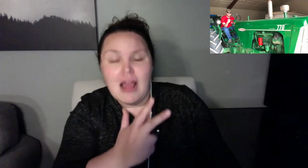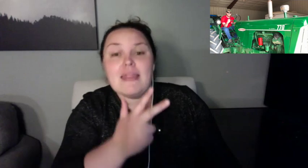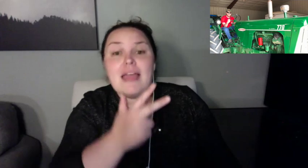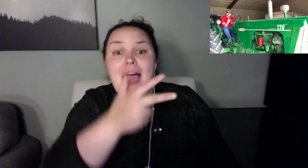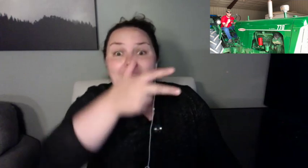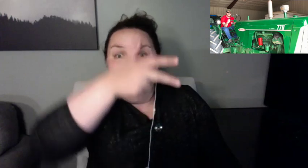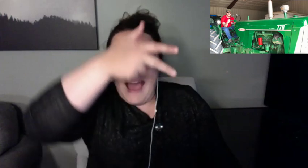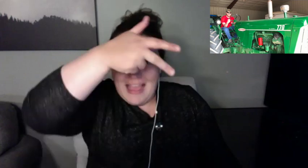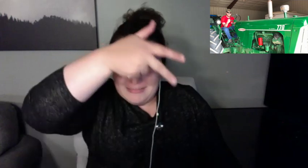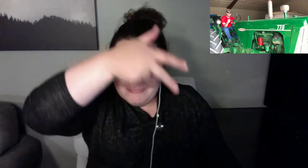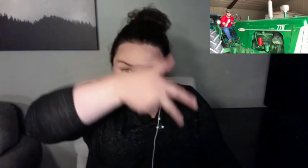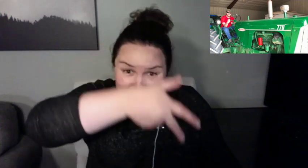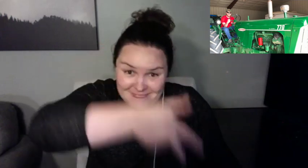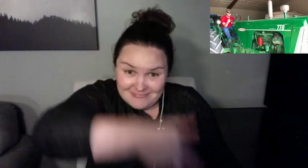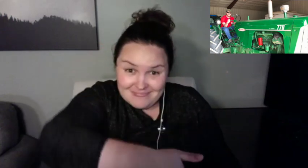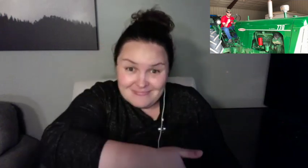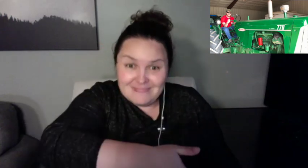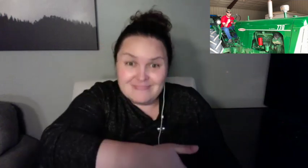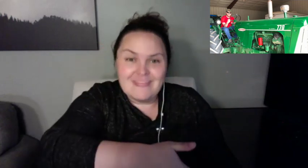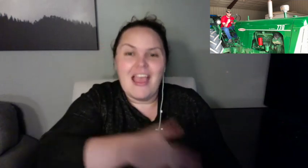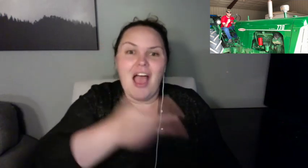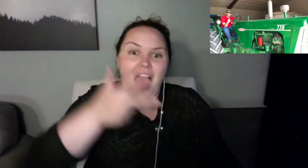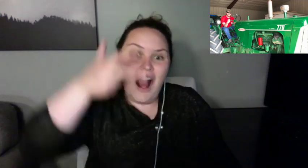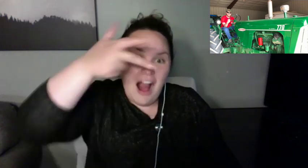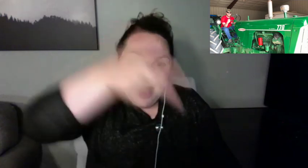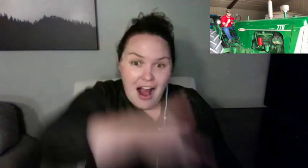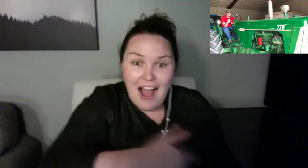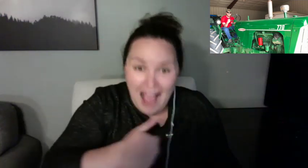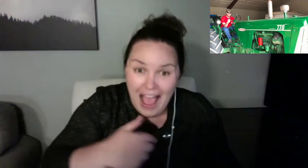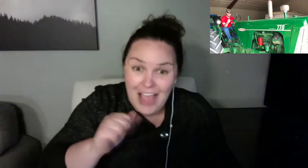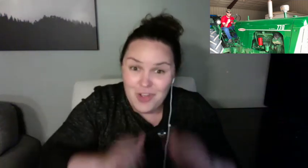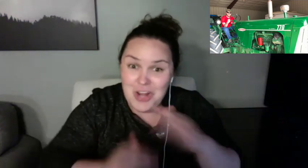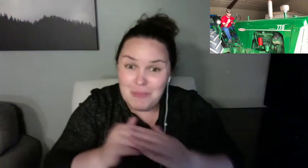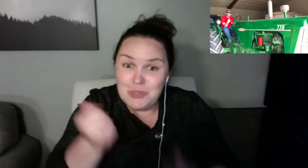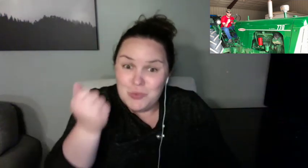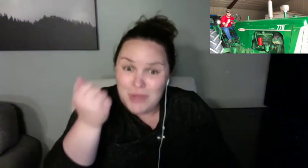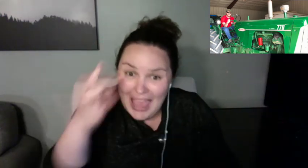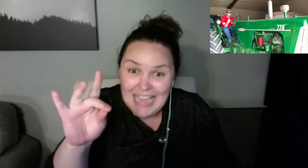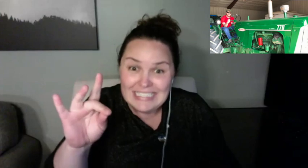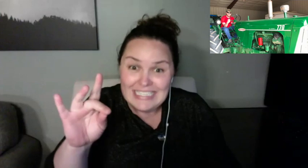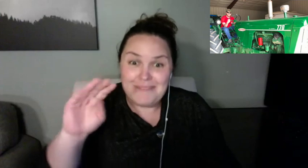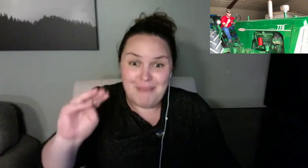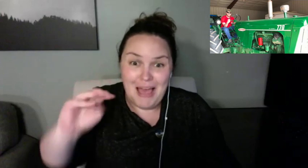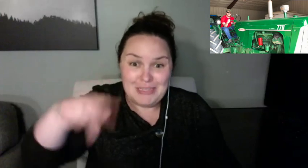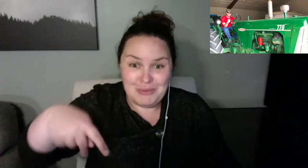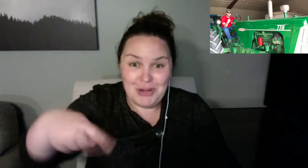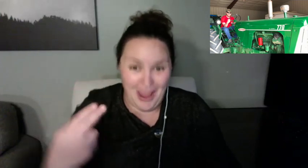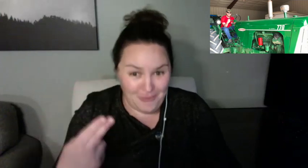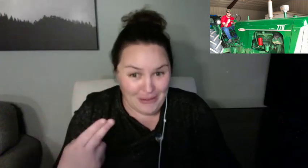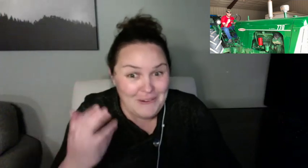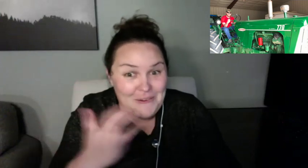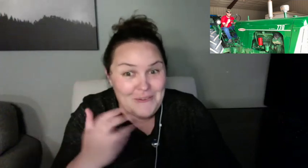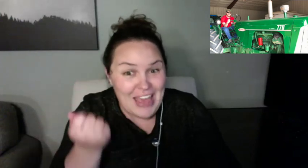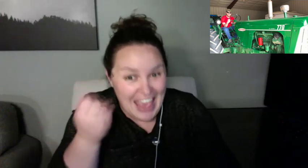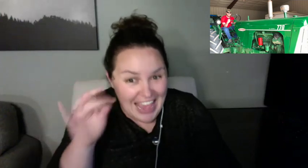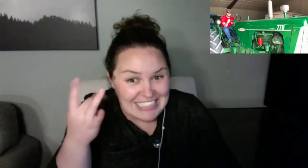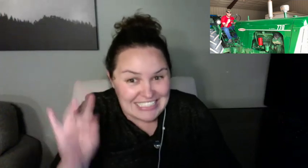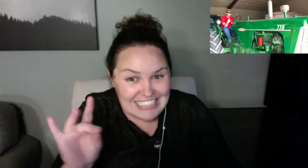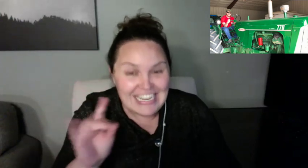open at 18 miles per hour. And the thing is, I could put some bigger